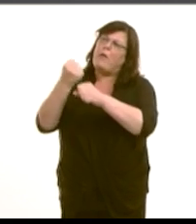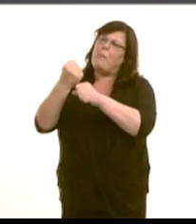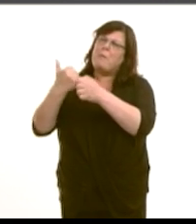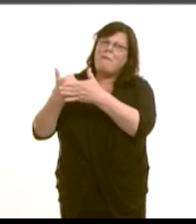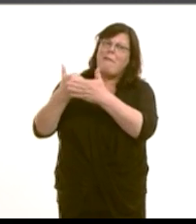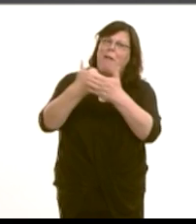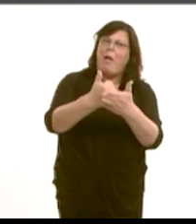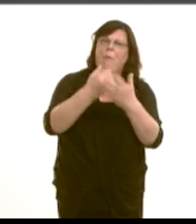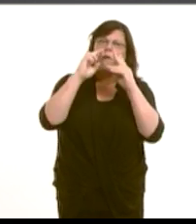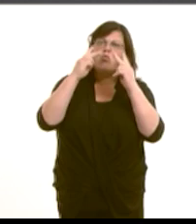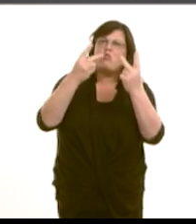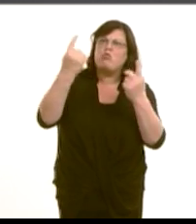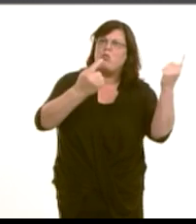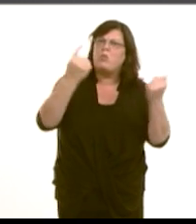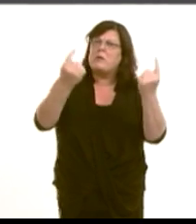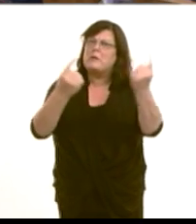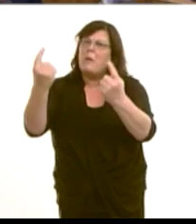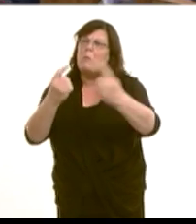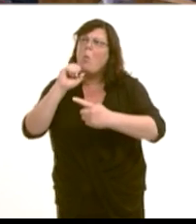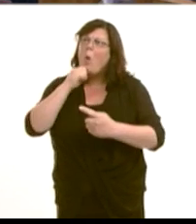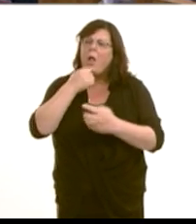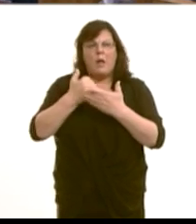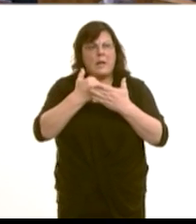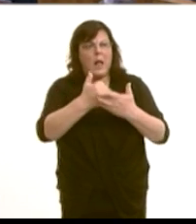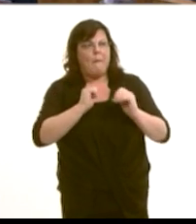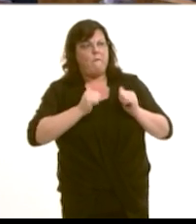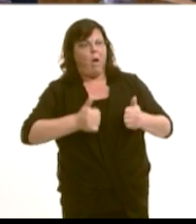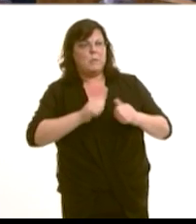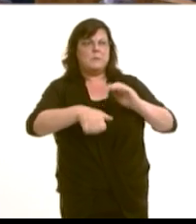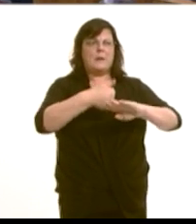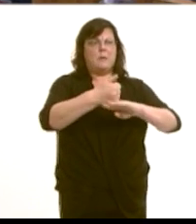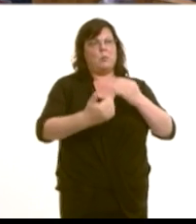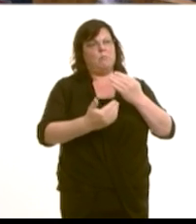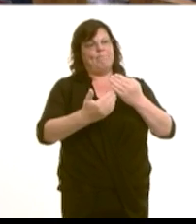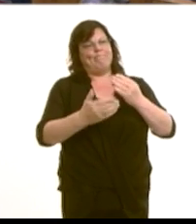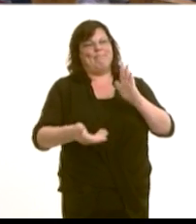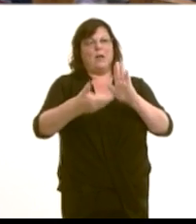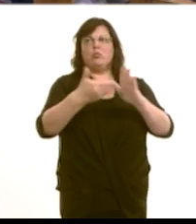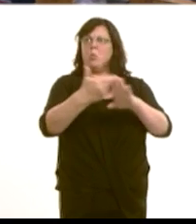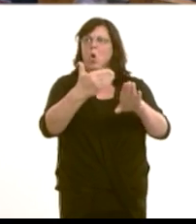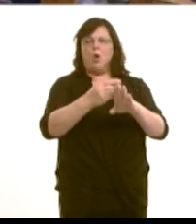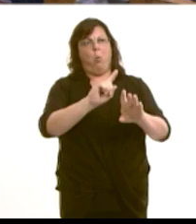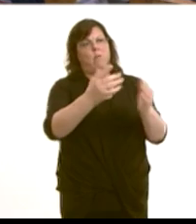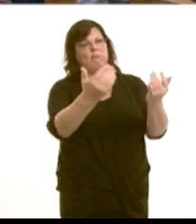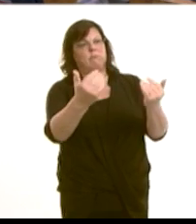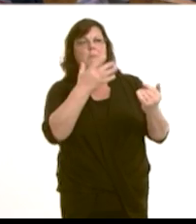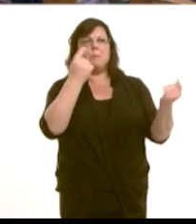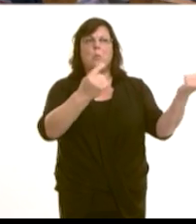and to encourage more farmers to go down that particular route? Carwyn Jones: Itís true to say that weíve supported farmers in doing that over the past